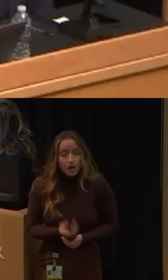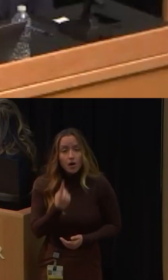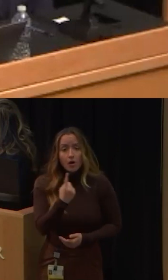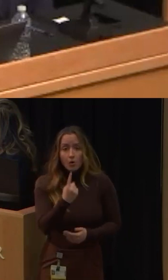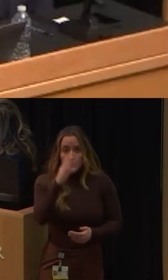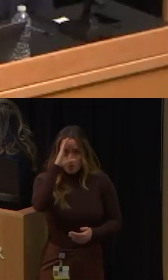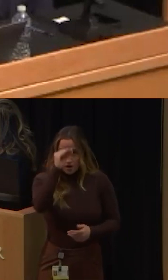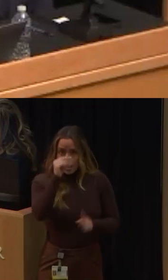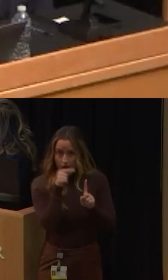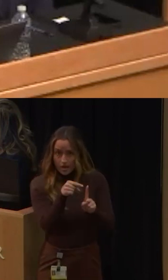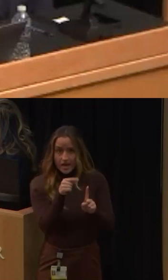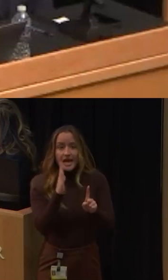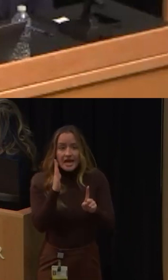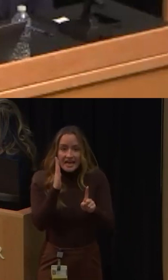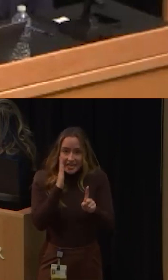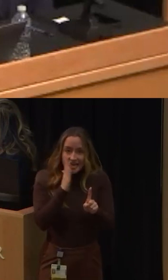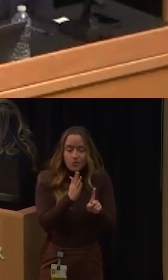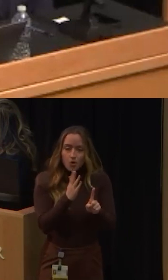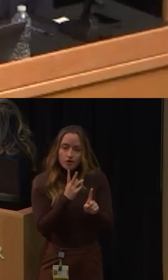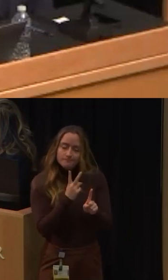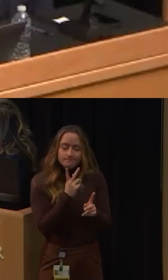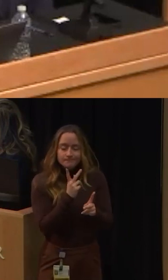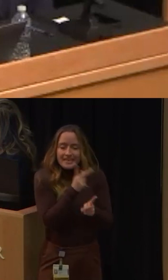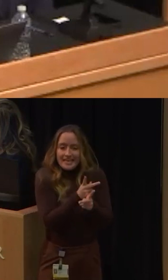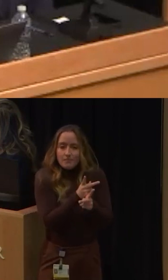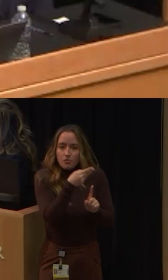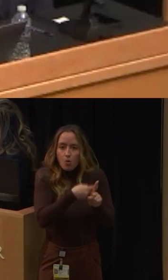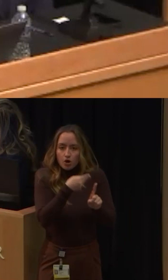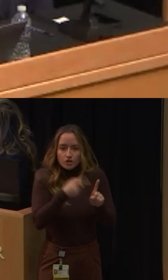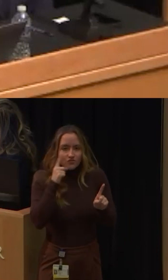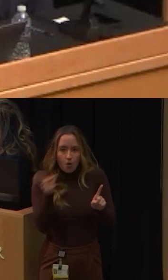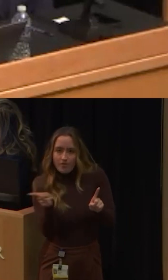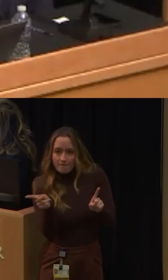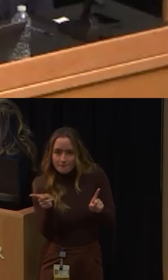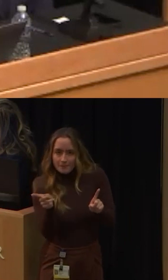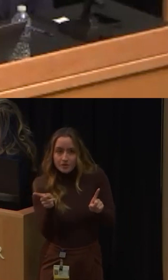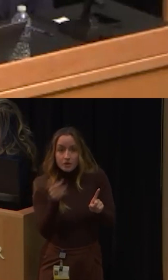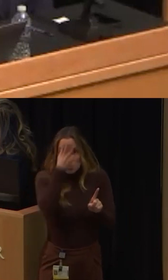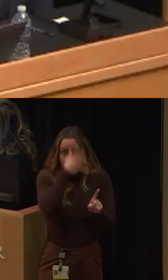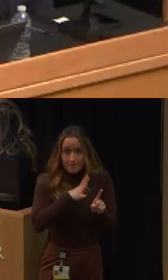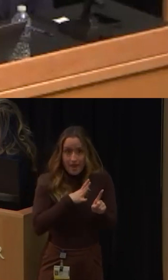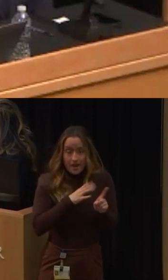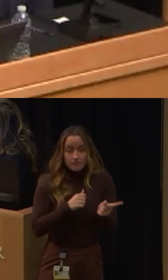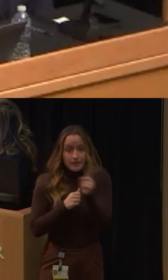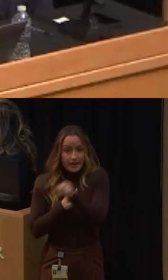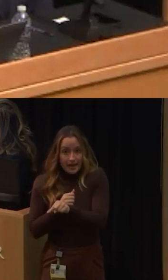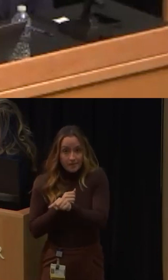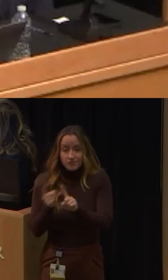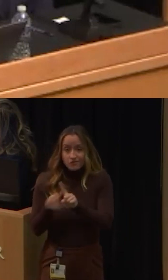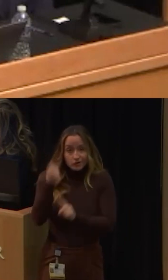who would hold the mortgage for them, and so he held the mortgage. He would come to our house every, the first Saturday of every month.